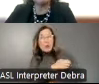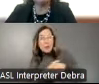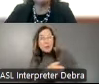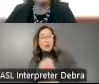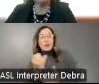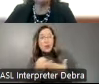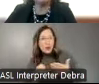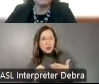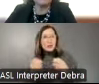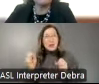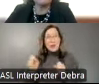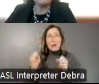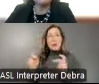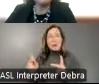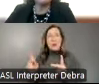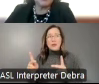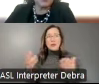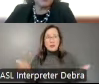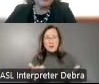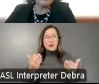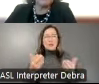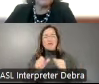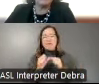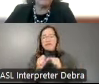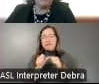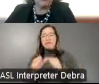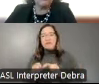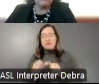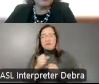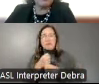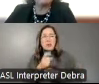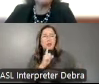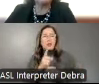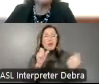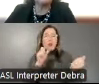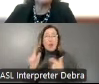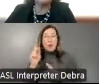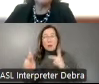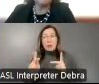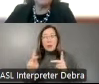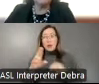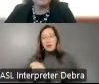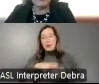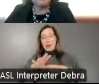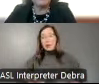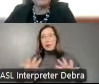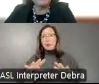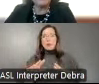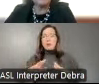opportunities before us to continue to make sure that all people in our nation live artful lives.